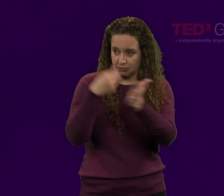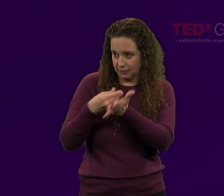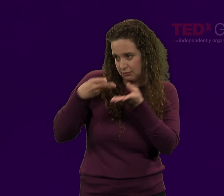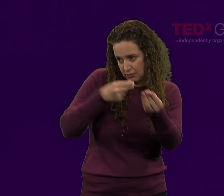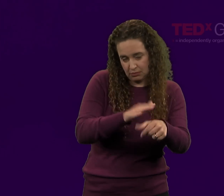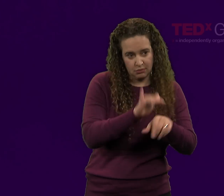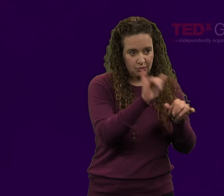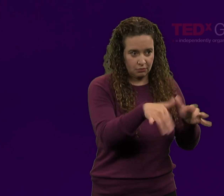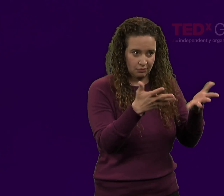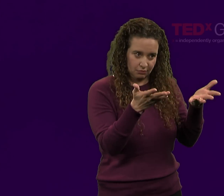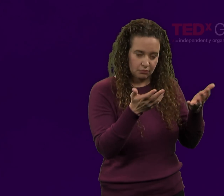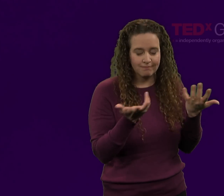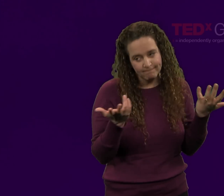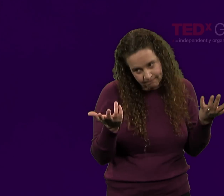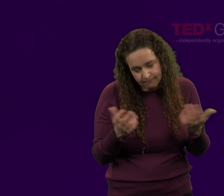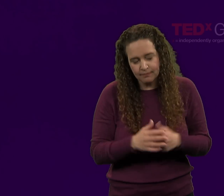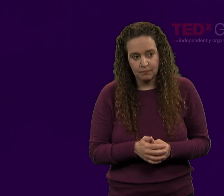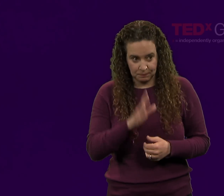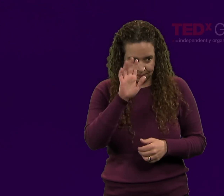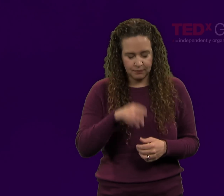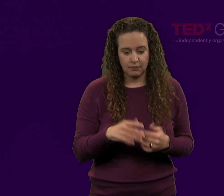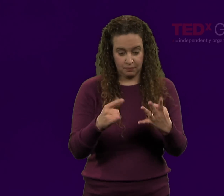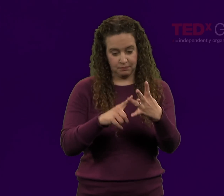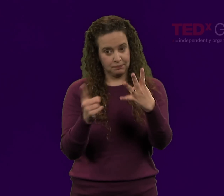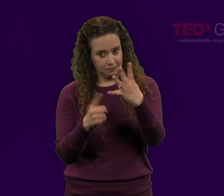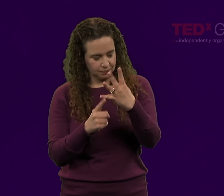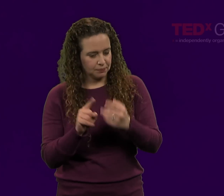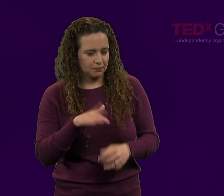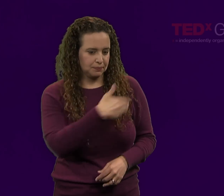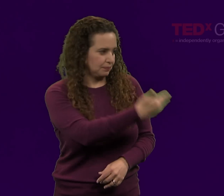may not, in fact, equate to success as a result of all those efforts.